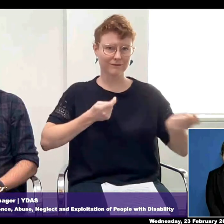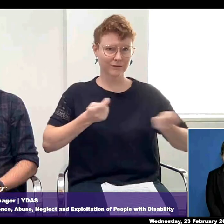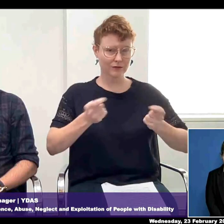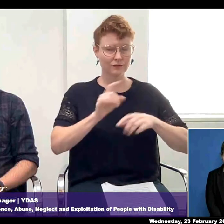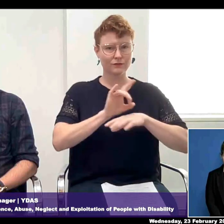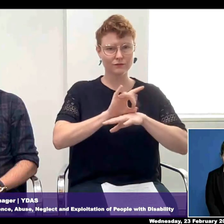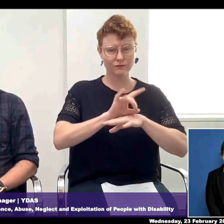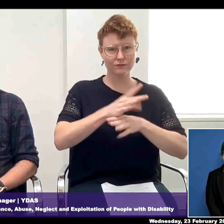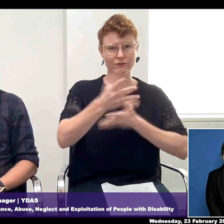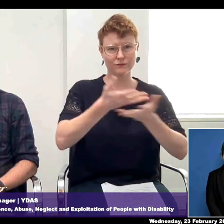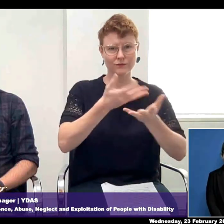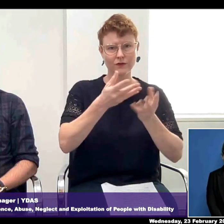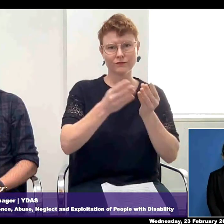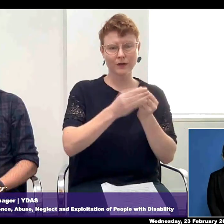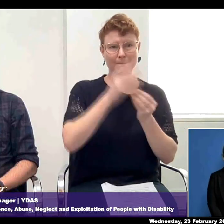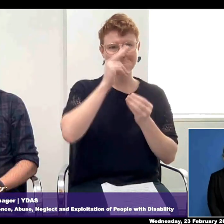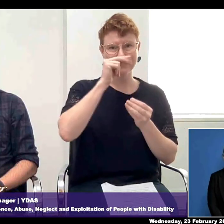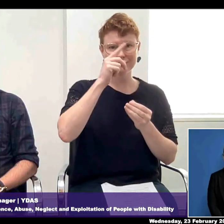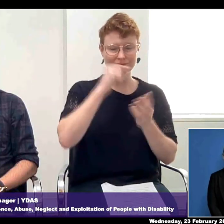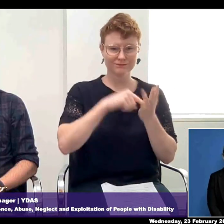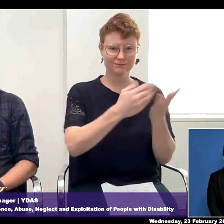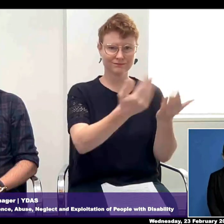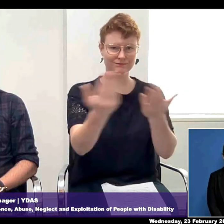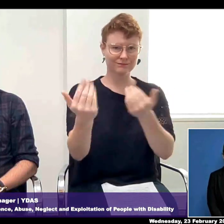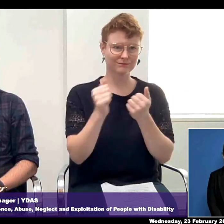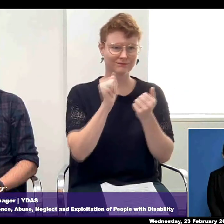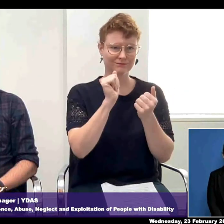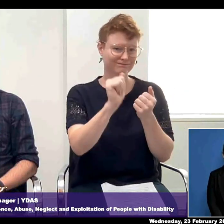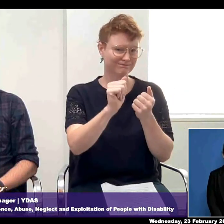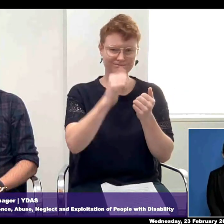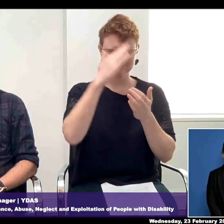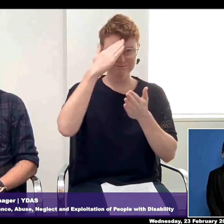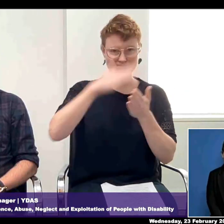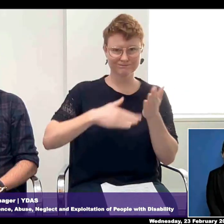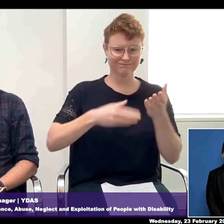organisations, and we have facilitated various consultations with disabled young